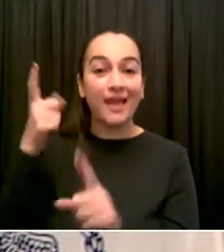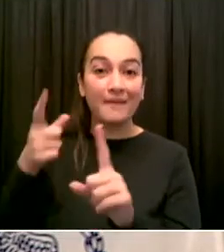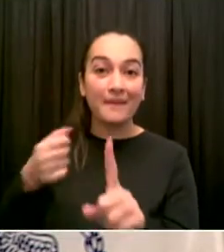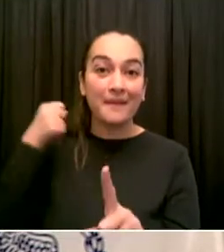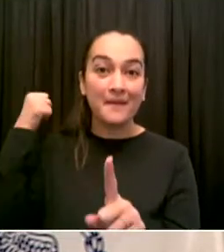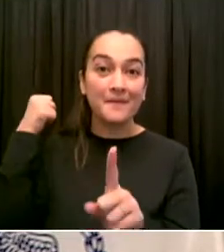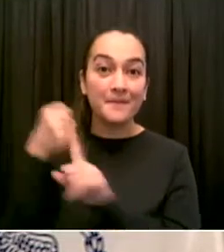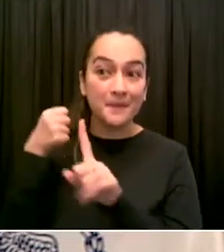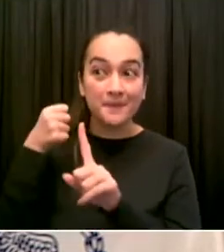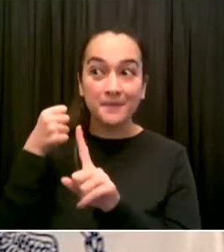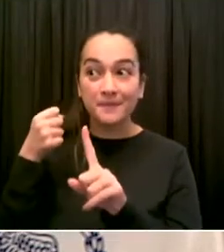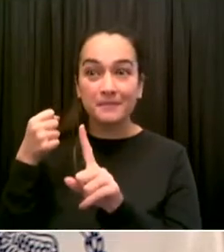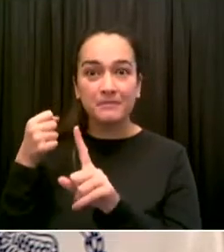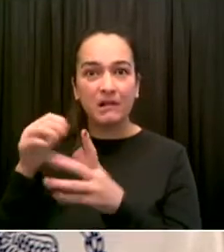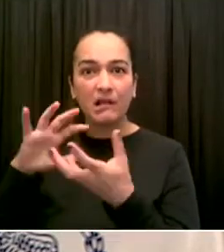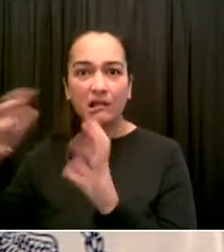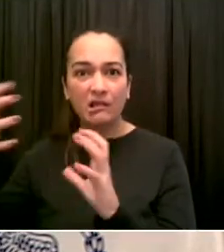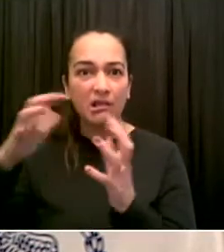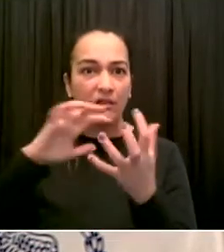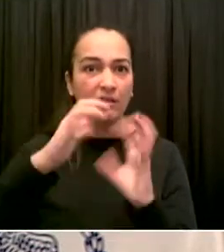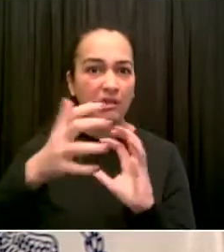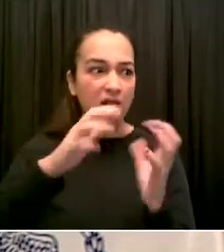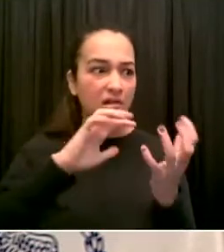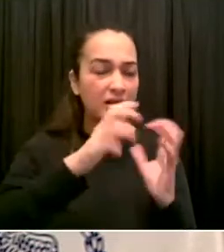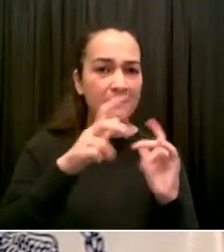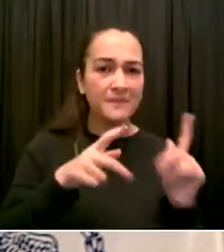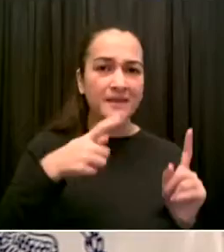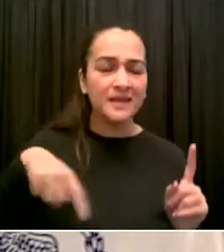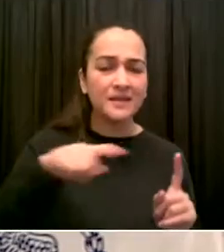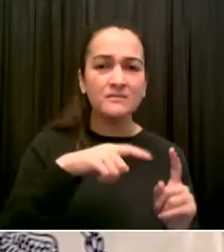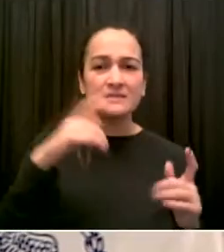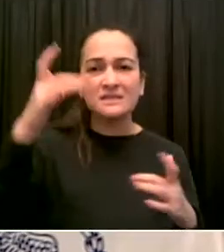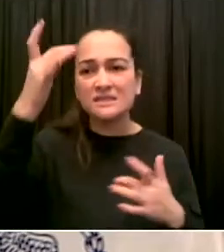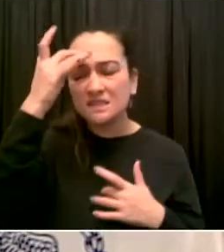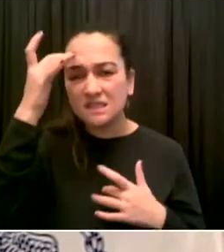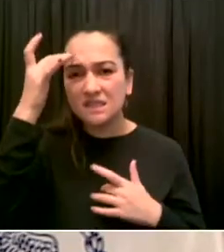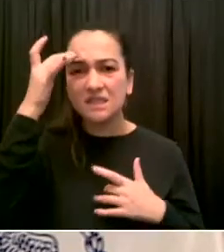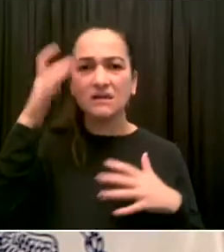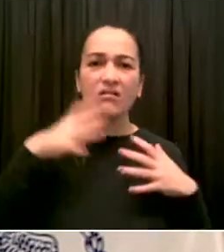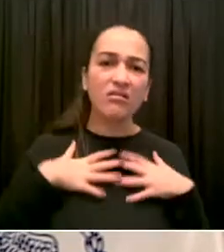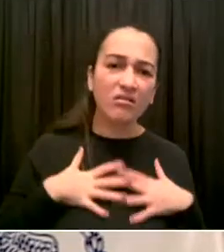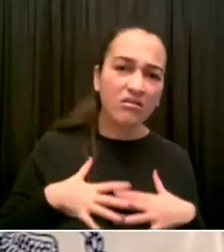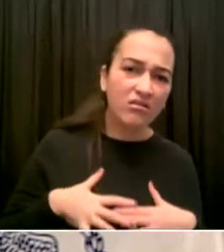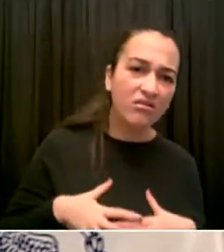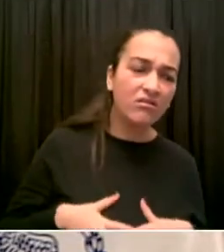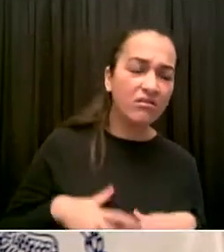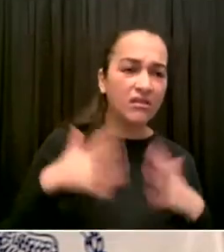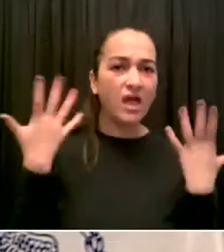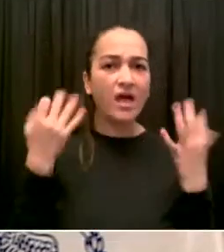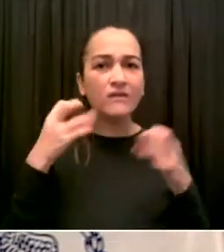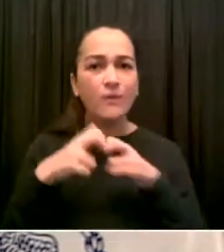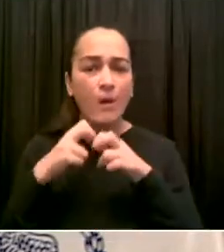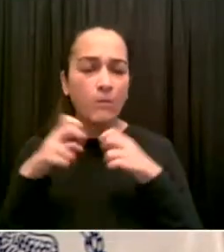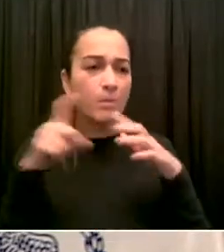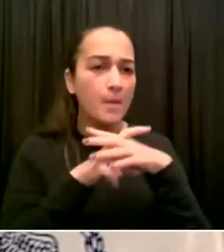CREATED MASSIVE CONSEQUENCES. NOT JUST A HORRIBLE LOSS O F